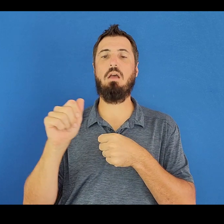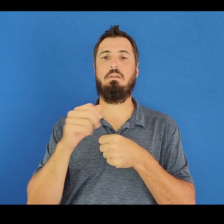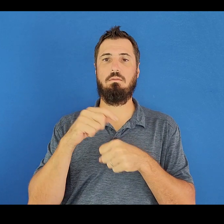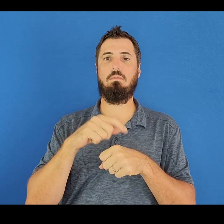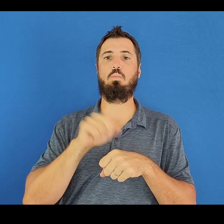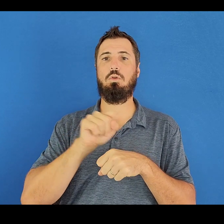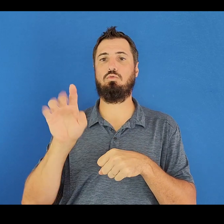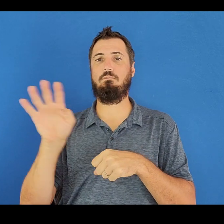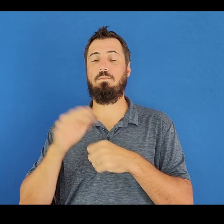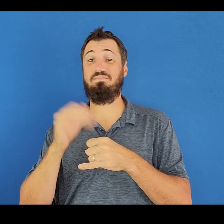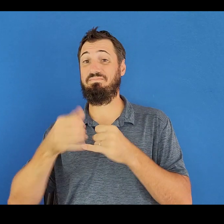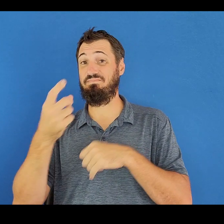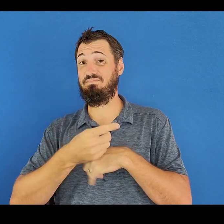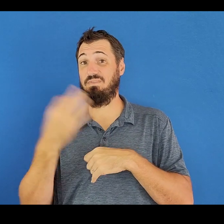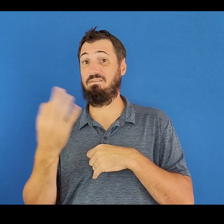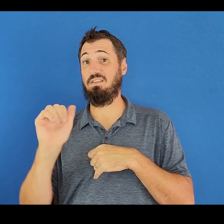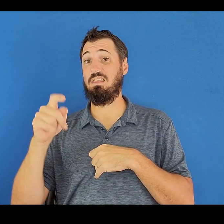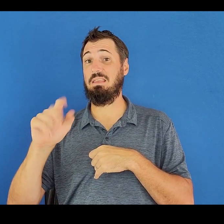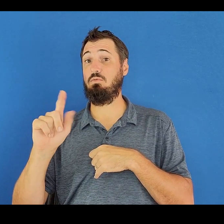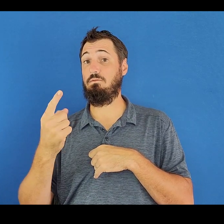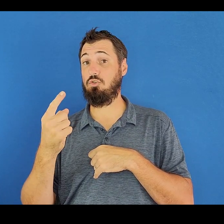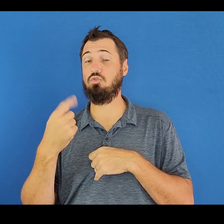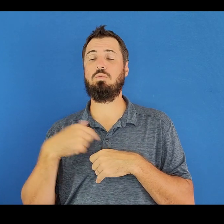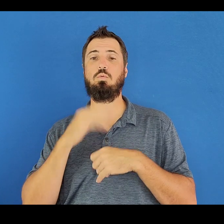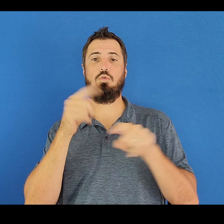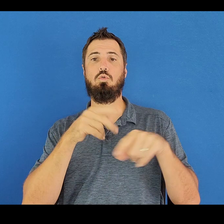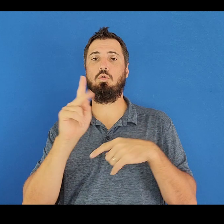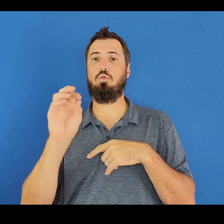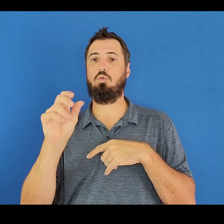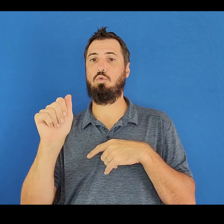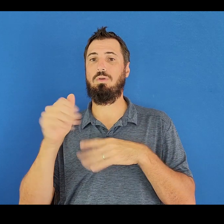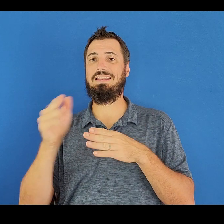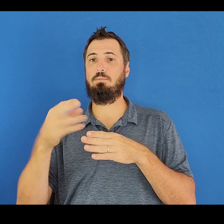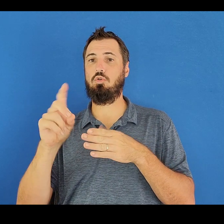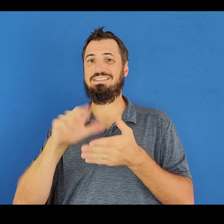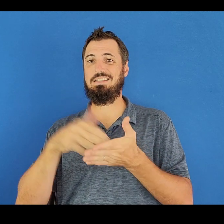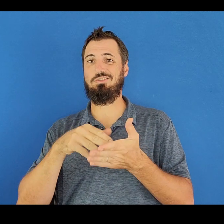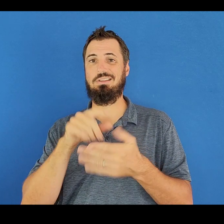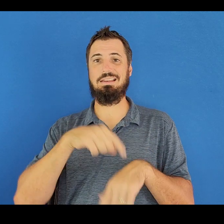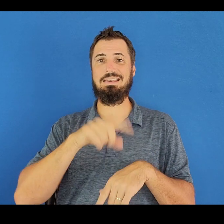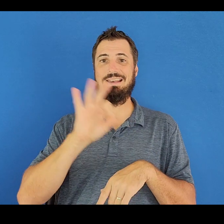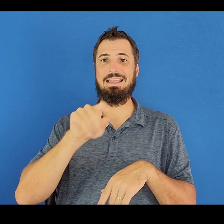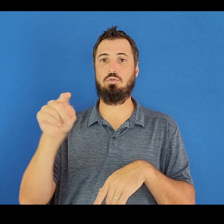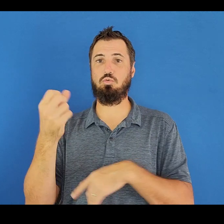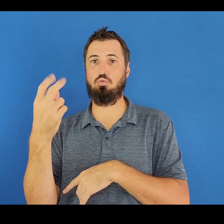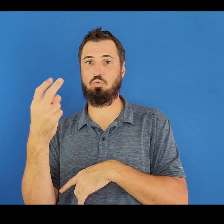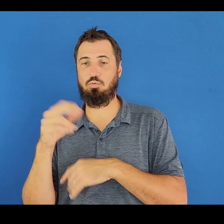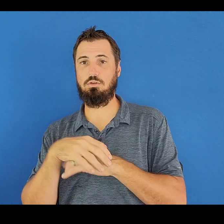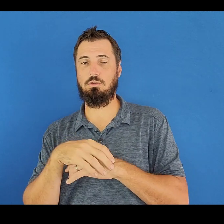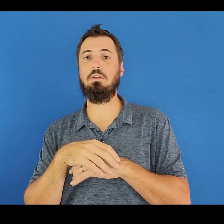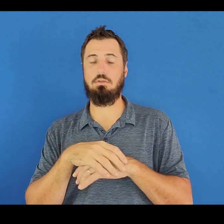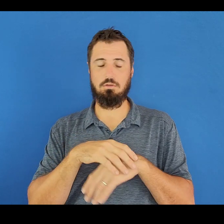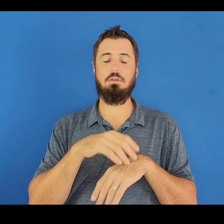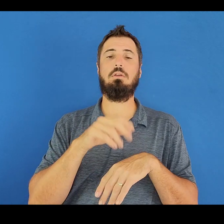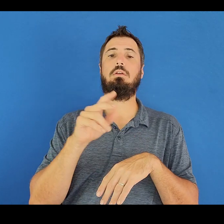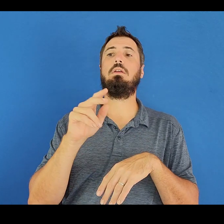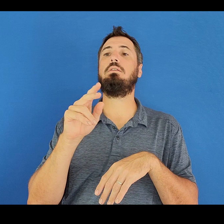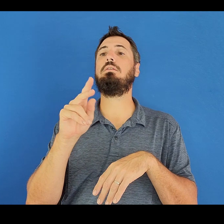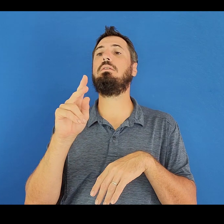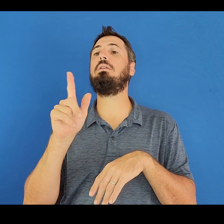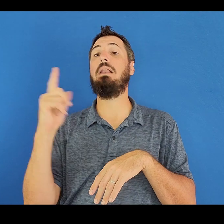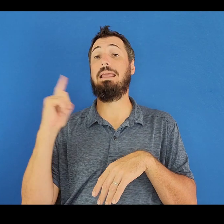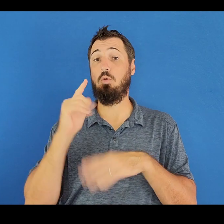And the final day, Friday, April 1, at the Koloa Neighborhood Center from 9 to noon, and Lihue Neighborhood Center from 1 to 4 p.m.